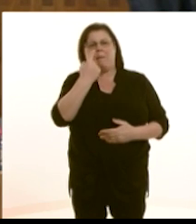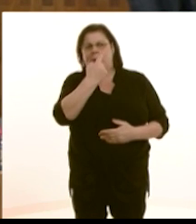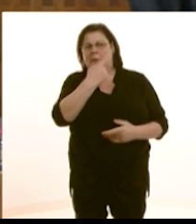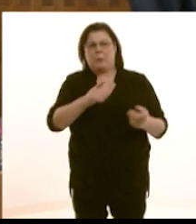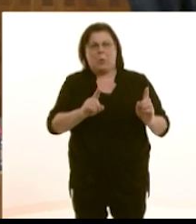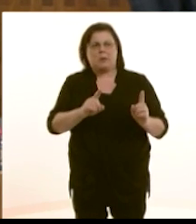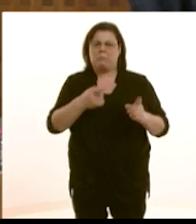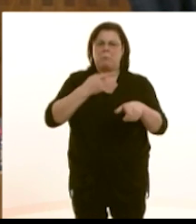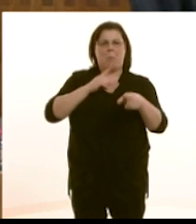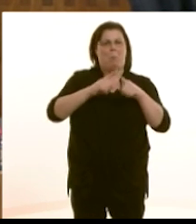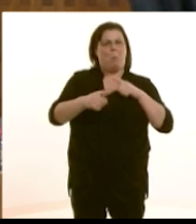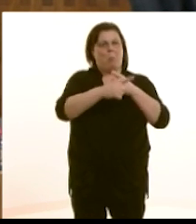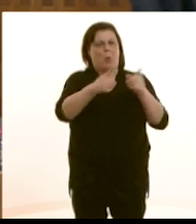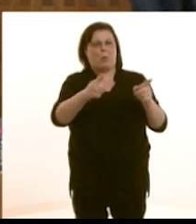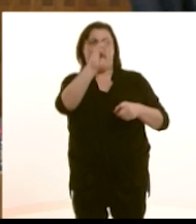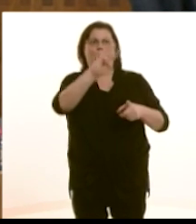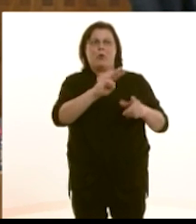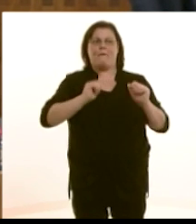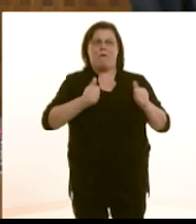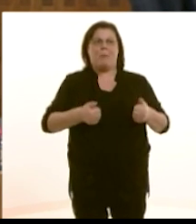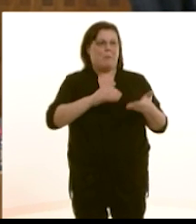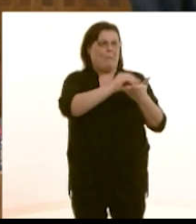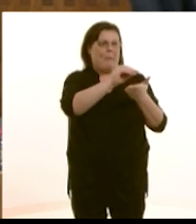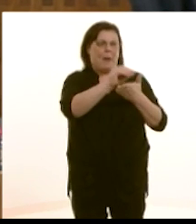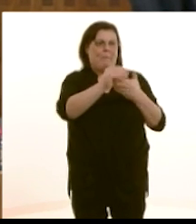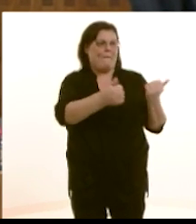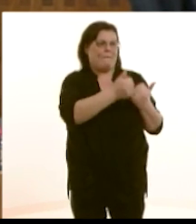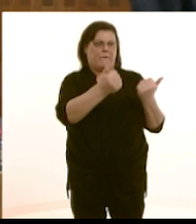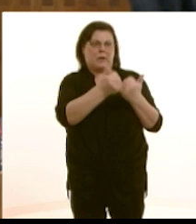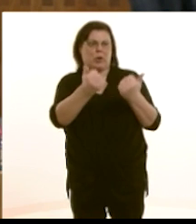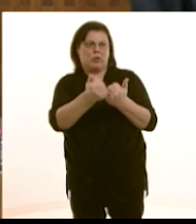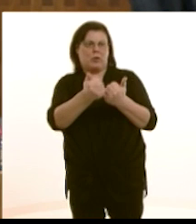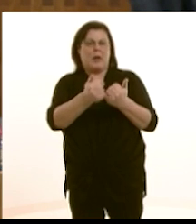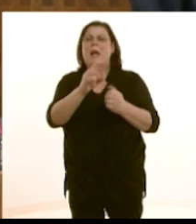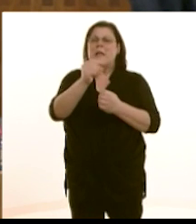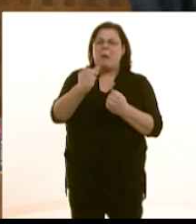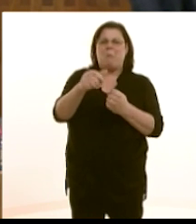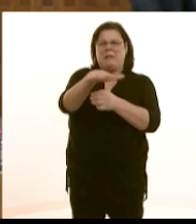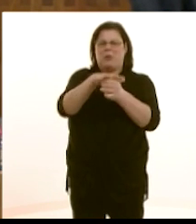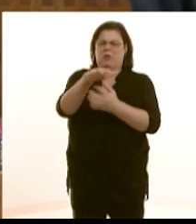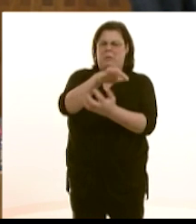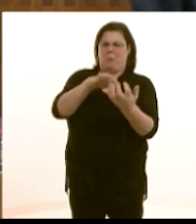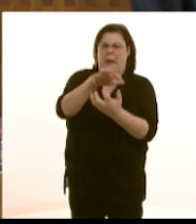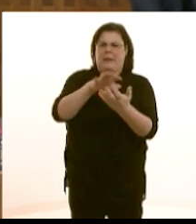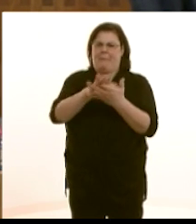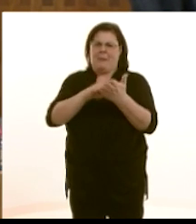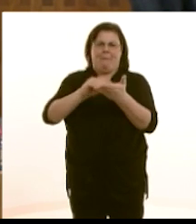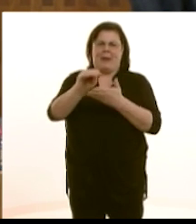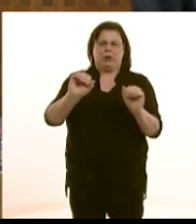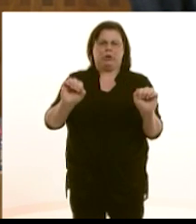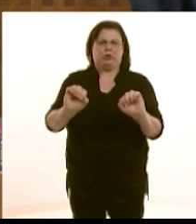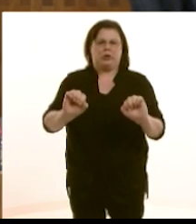cymhleth sydd yn dal i gael eu datrys, ond rym niín ffyddiog iawn y bydd y sefyllfa